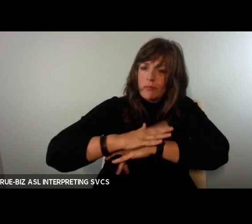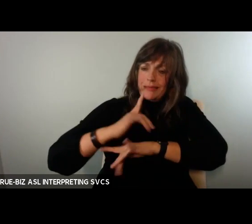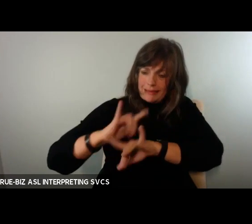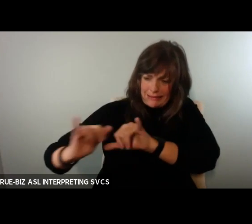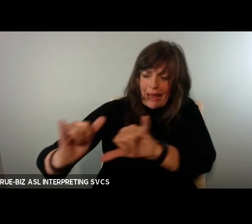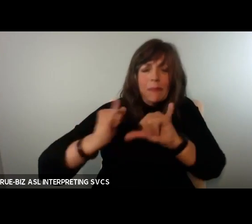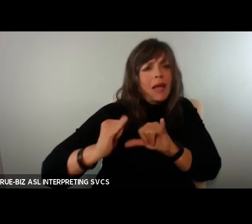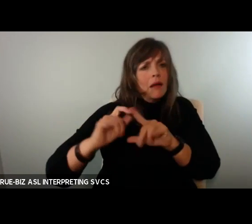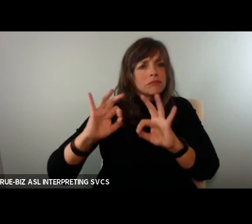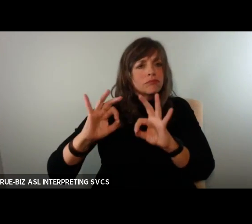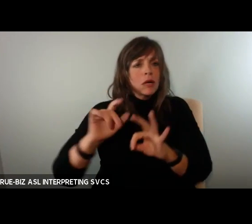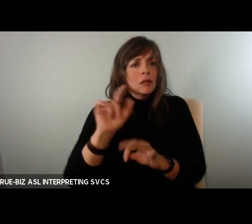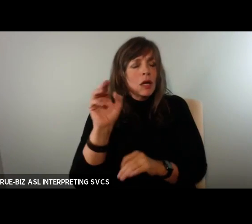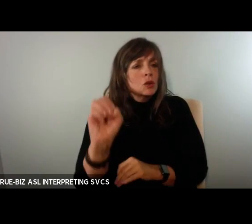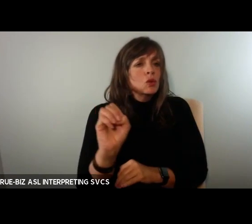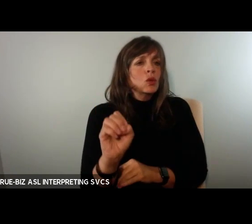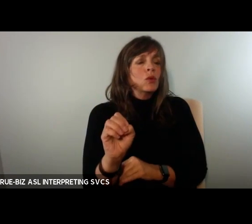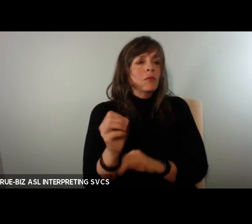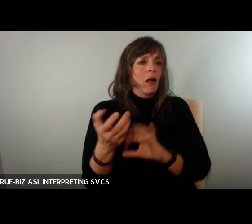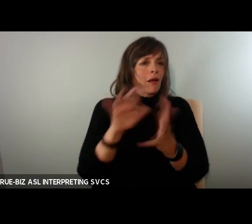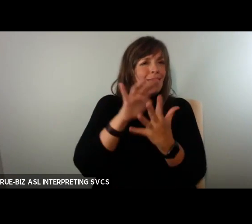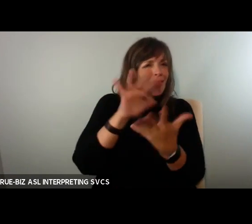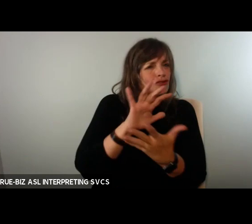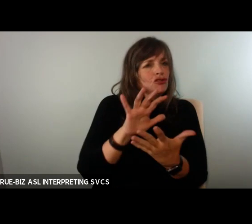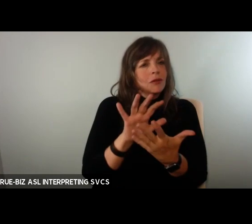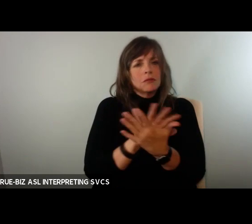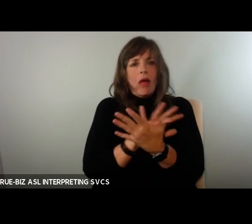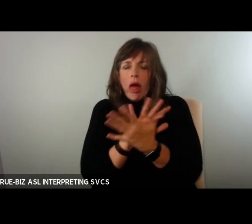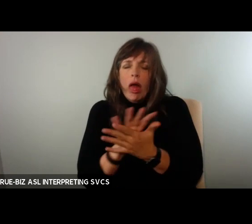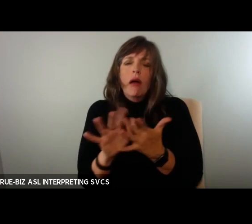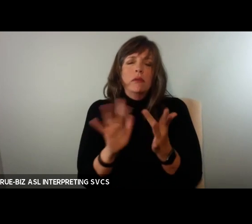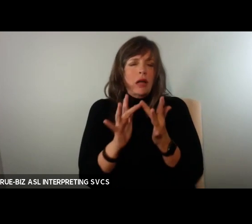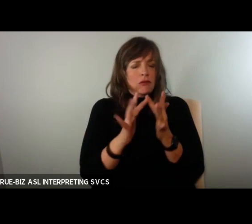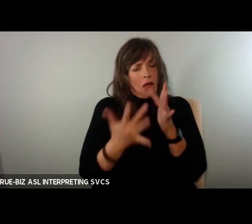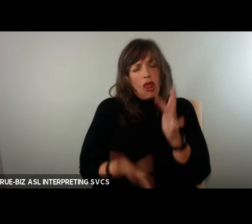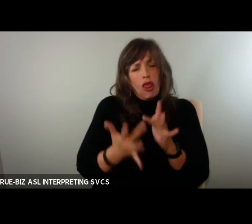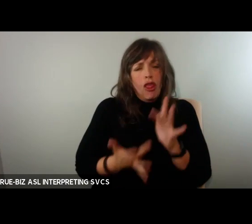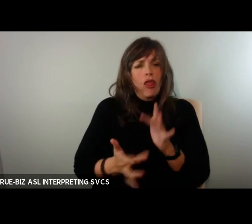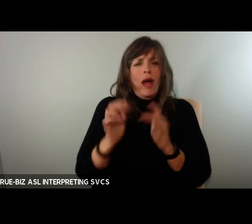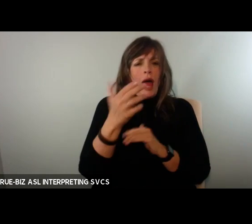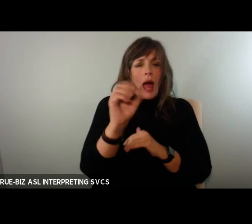and signal strength, echoes, learning curves as folks accustom themselves or sometimes don't bother